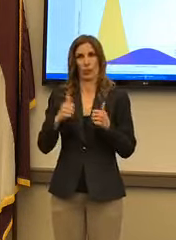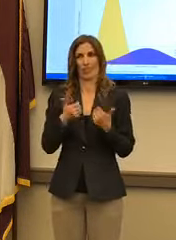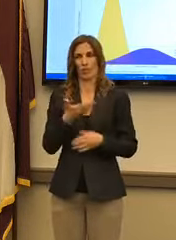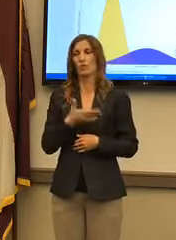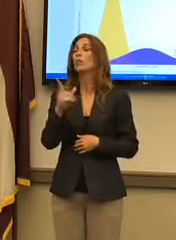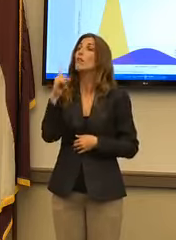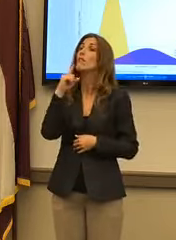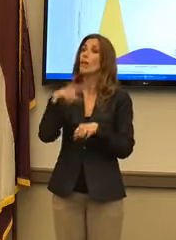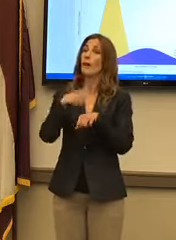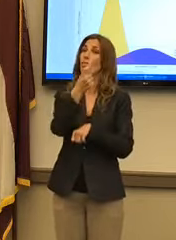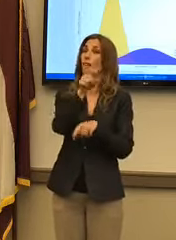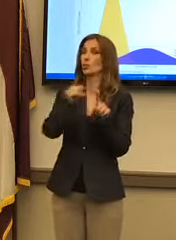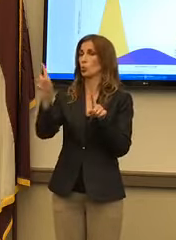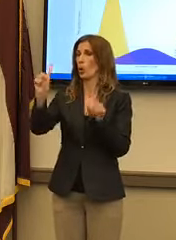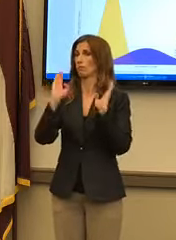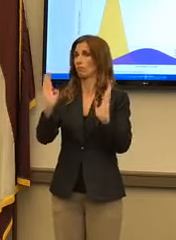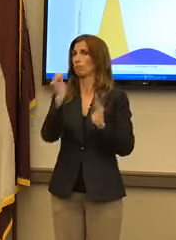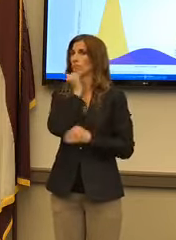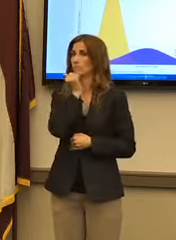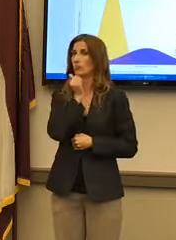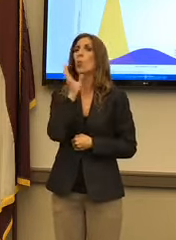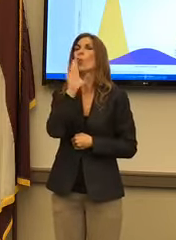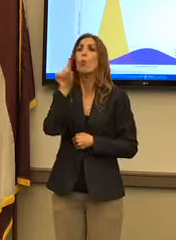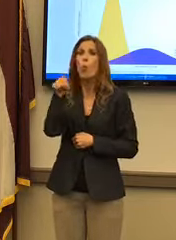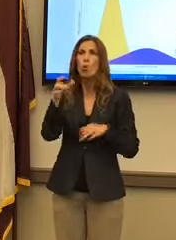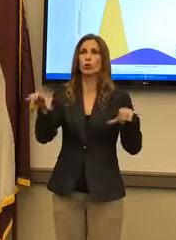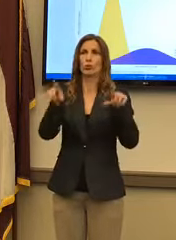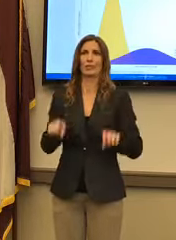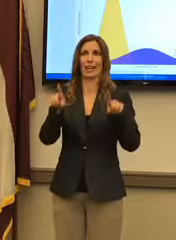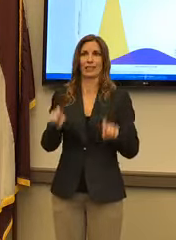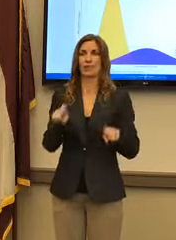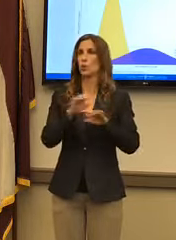11:00 to 1:00 and they will just be doing testing there is no treatment